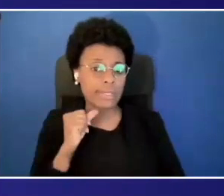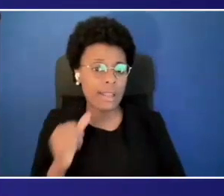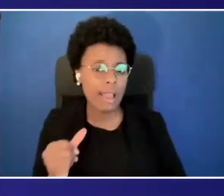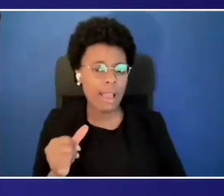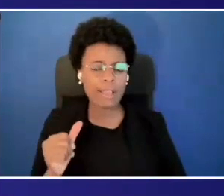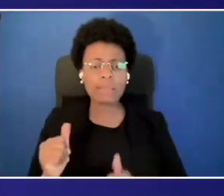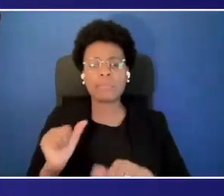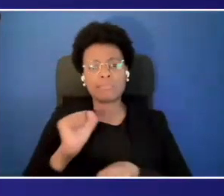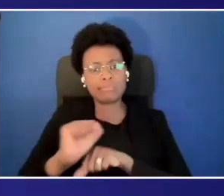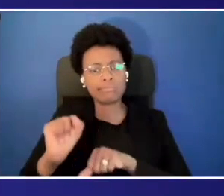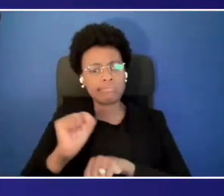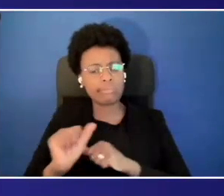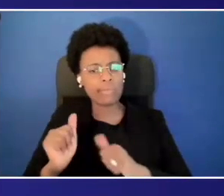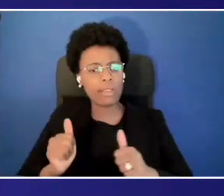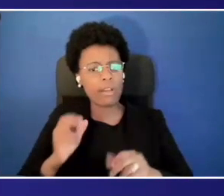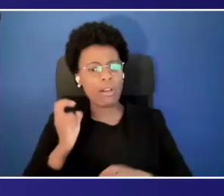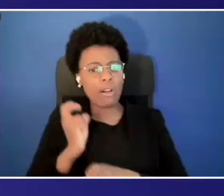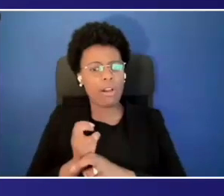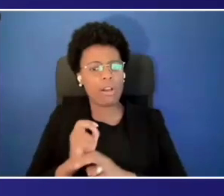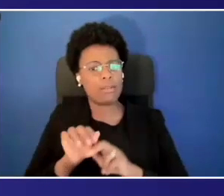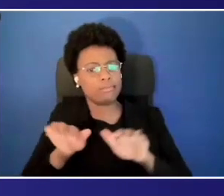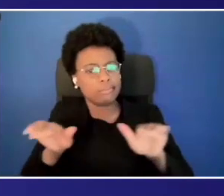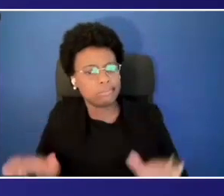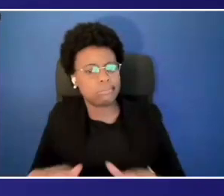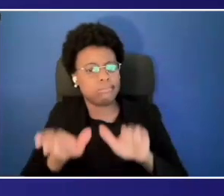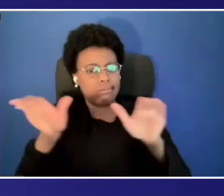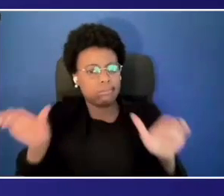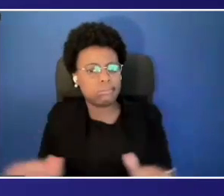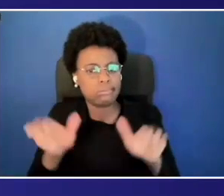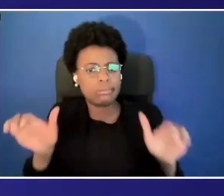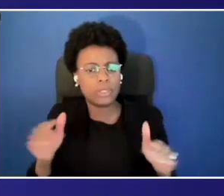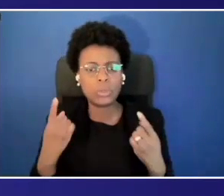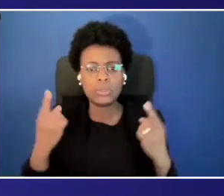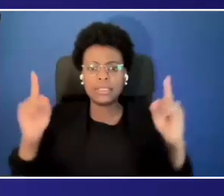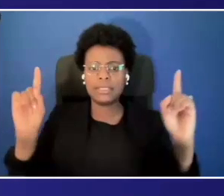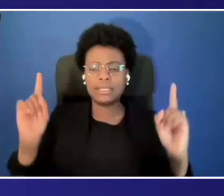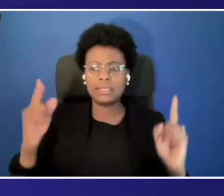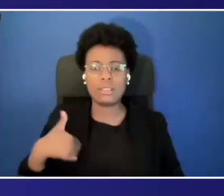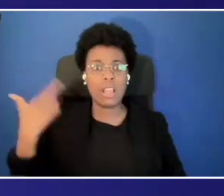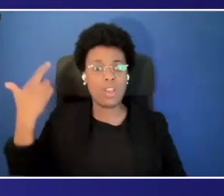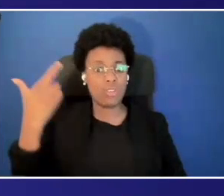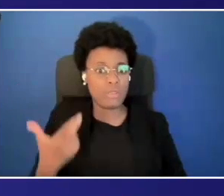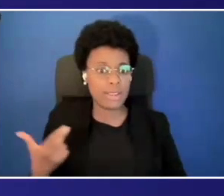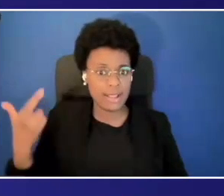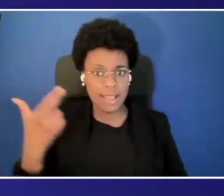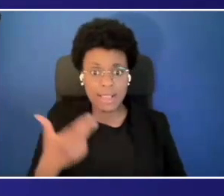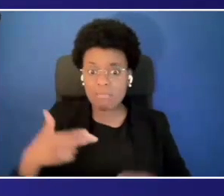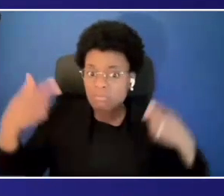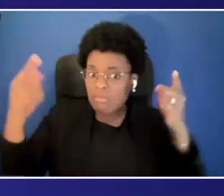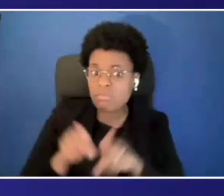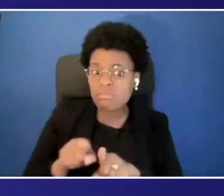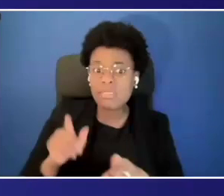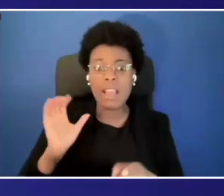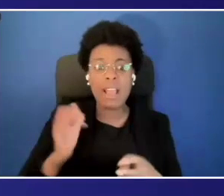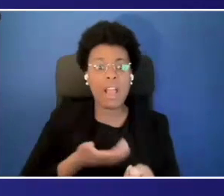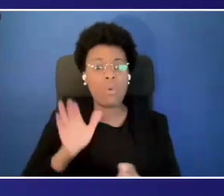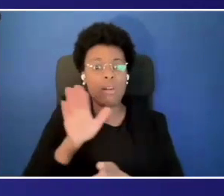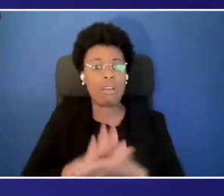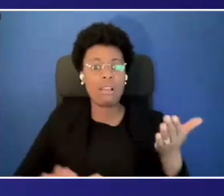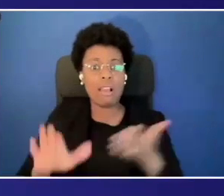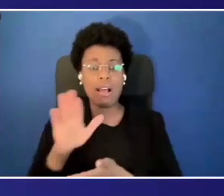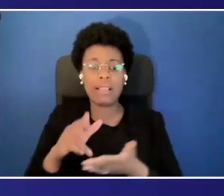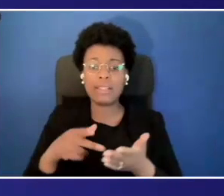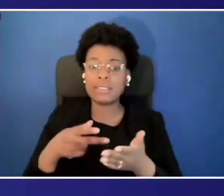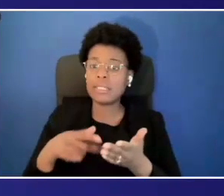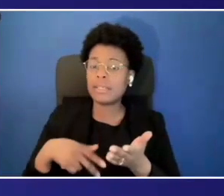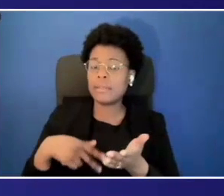Over this decade, I've come to realize that we agree our college financing system is broken and is far too complex.